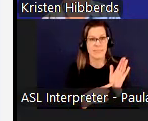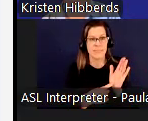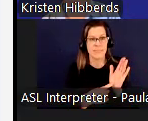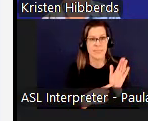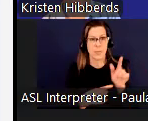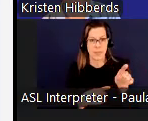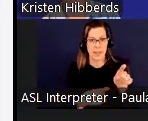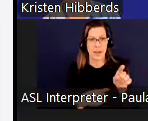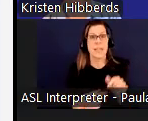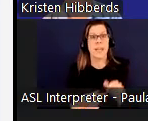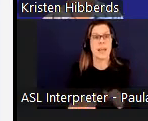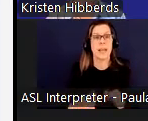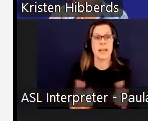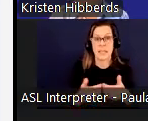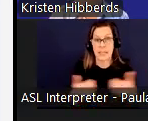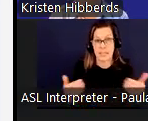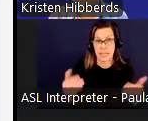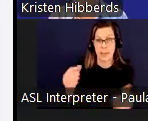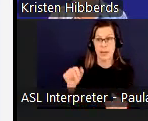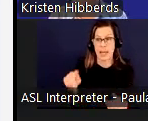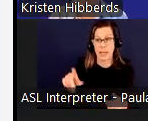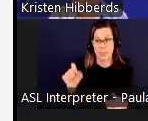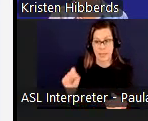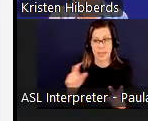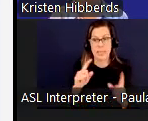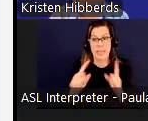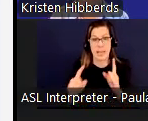Yeah, separate APS, intakes, investigations and Protective Services.